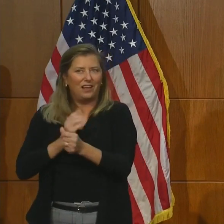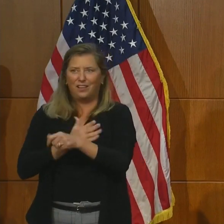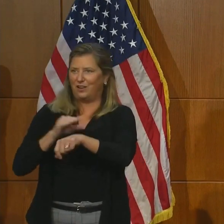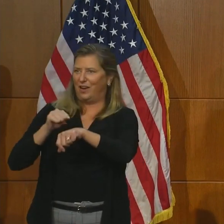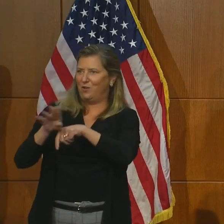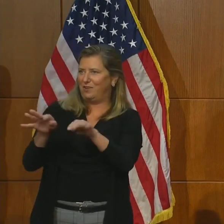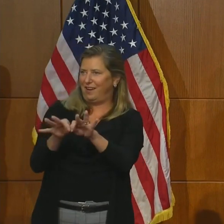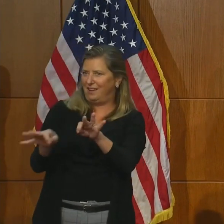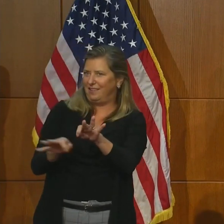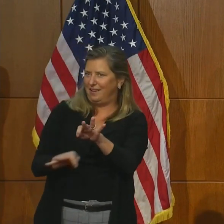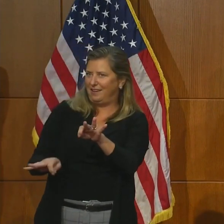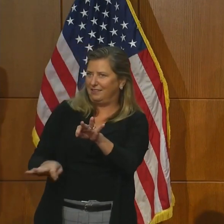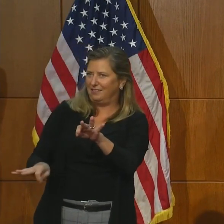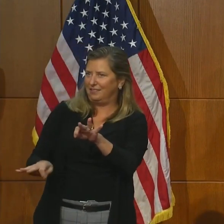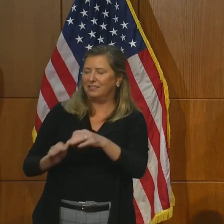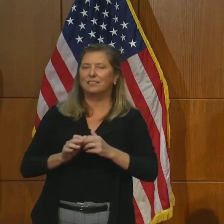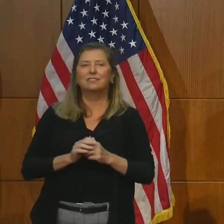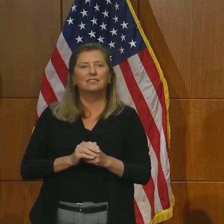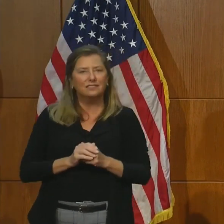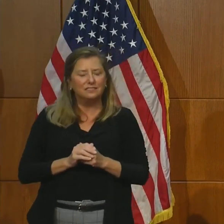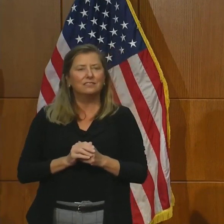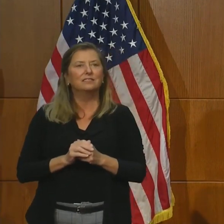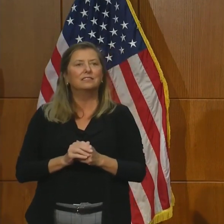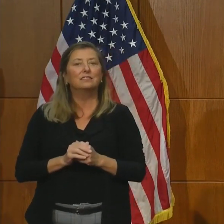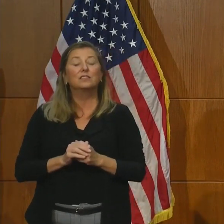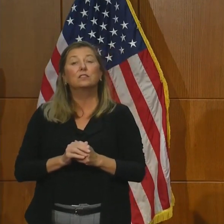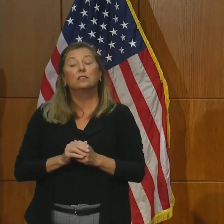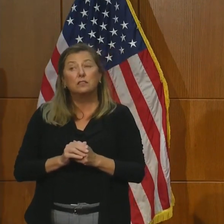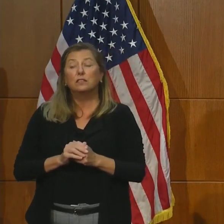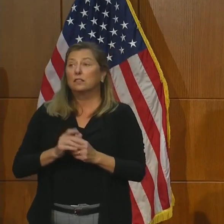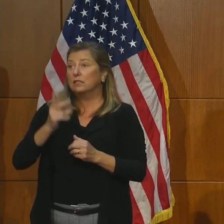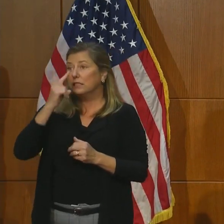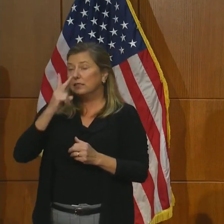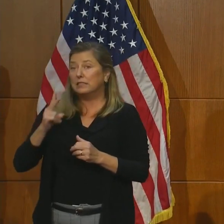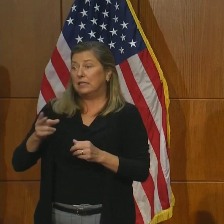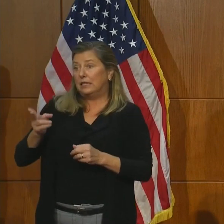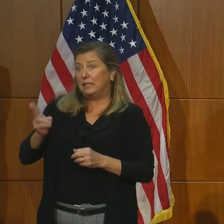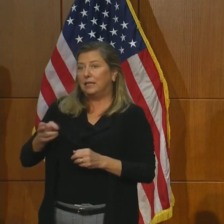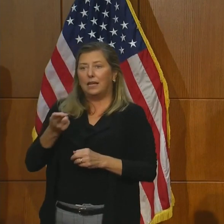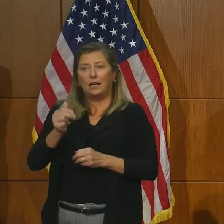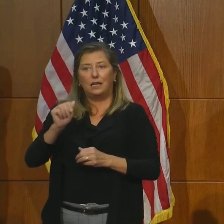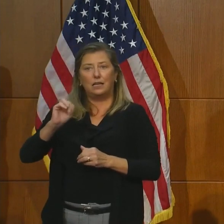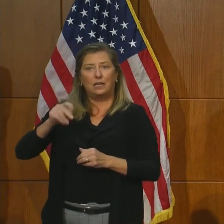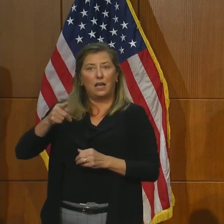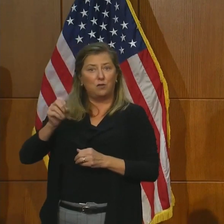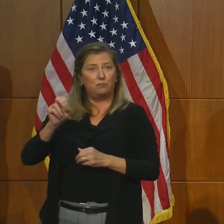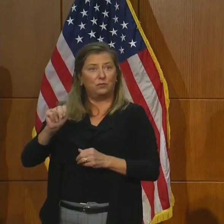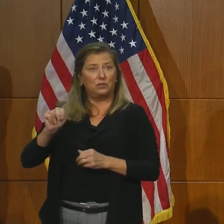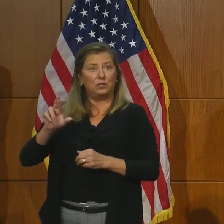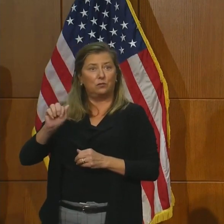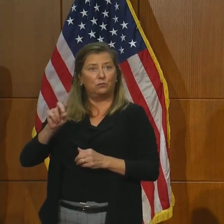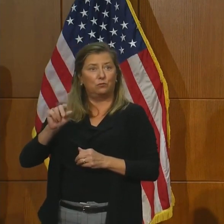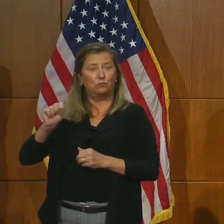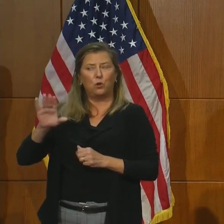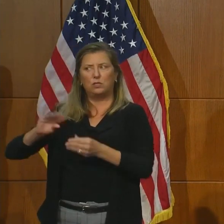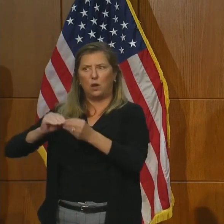IT'S HAPPENED BECAUSE FOR ARE DOING THE RIGHT THING AND FOLLOWING THE GUIDELINES. BUT